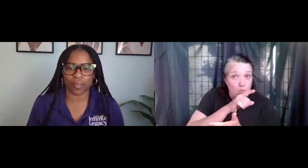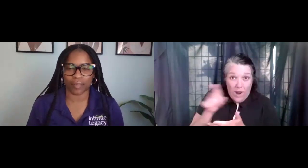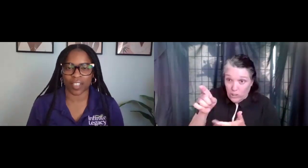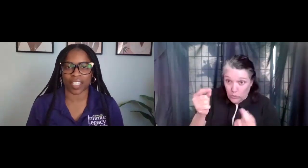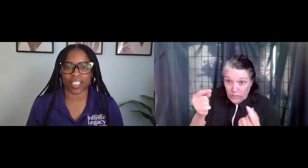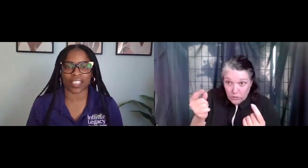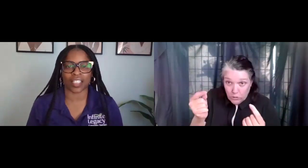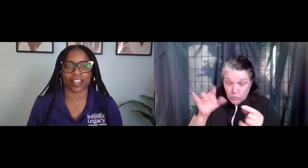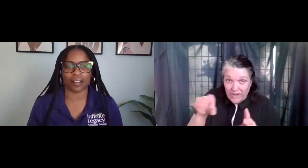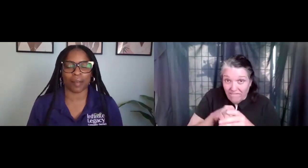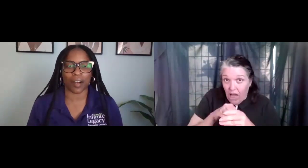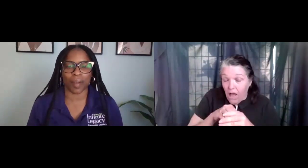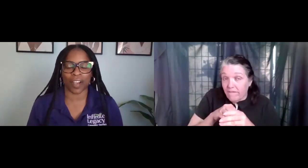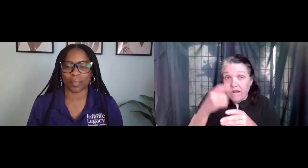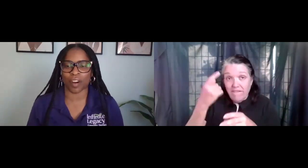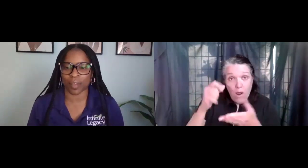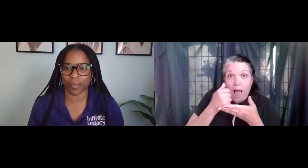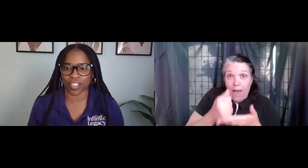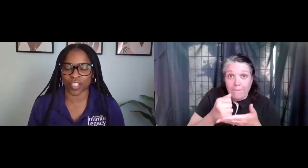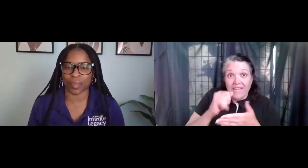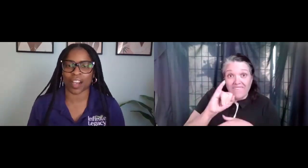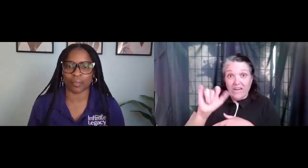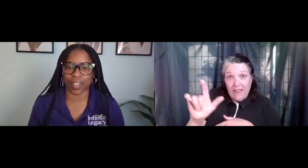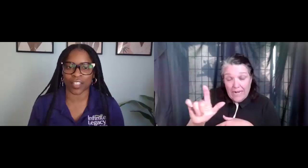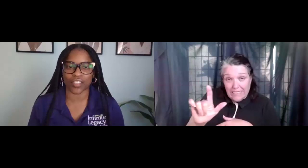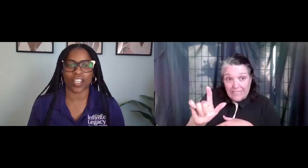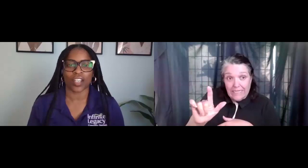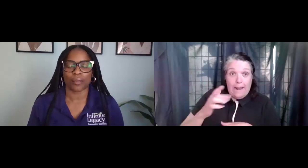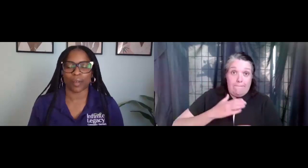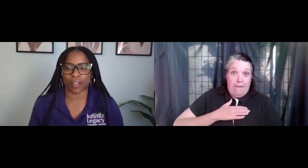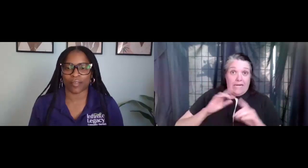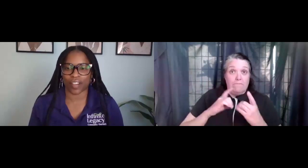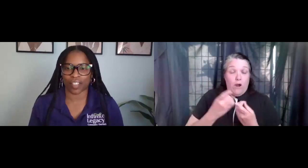with Infinite Legacy. My department, which is Community Outreach, we work